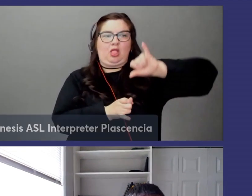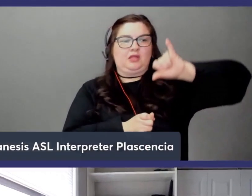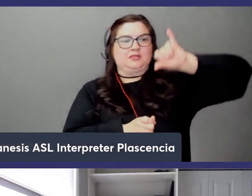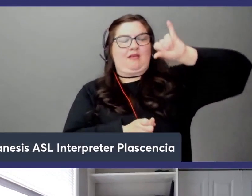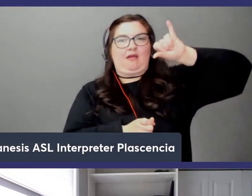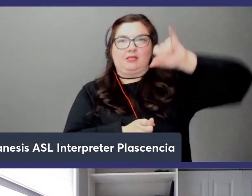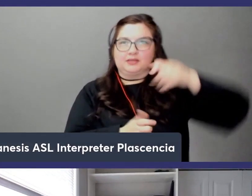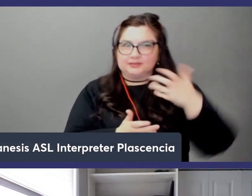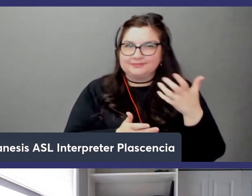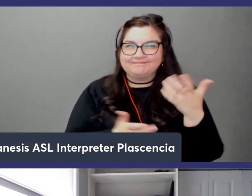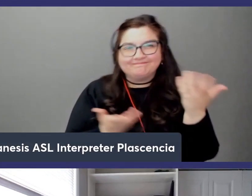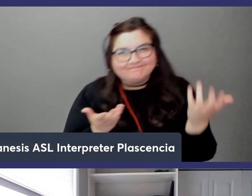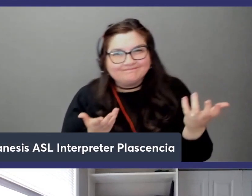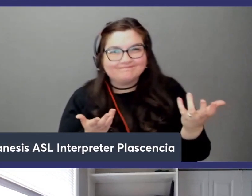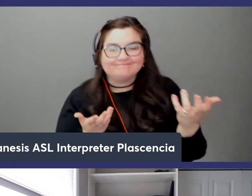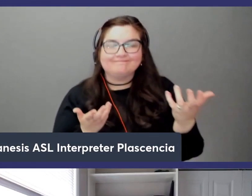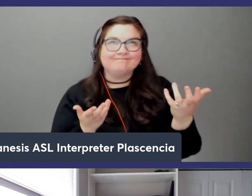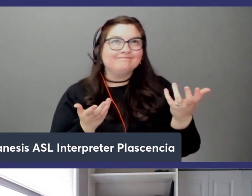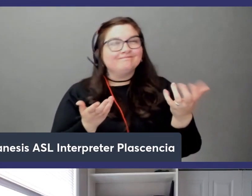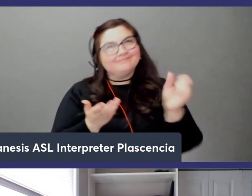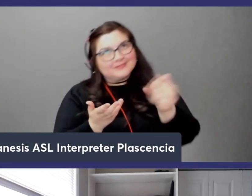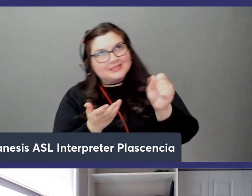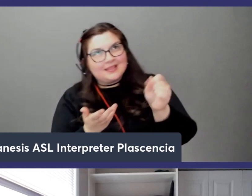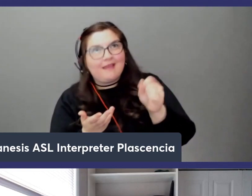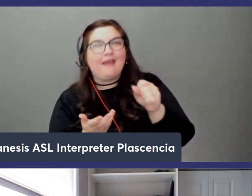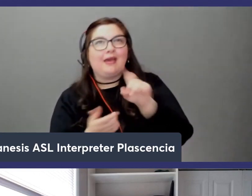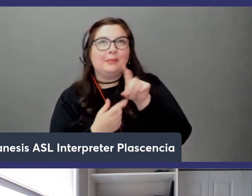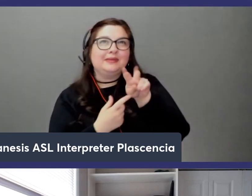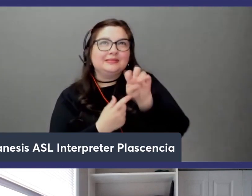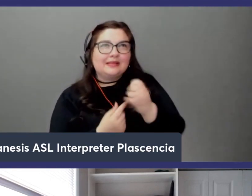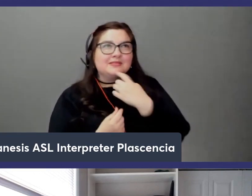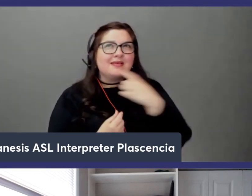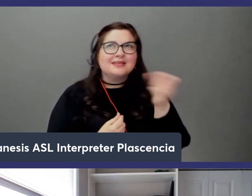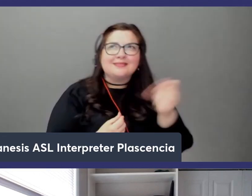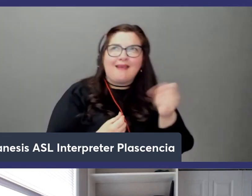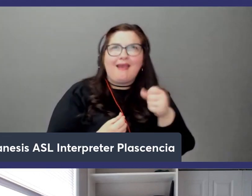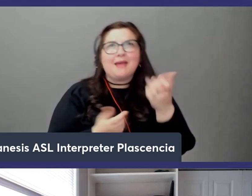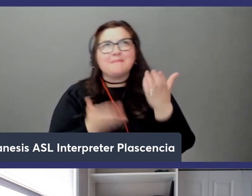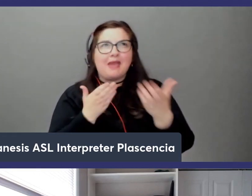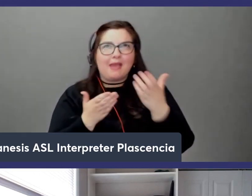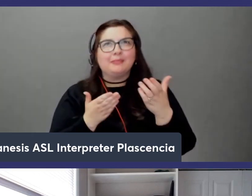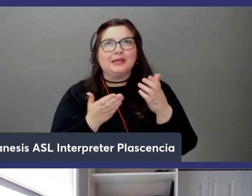I mean, there's lots of scenarios where you may want to vertically scale that. So Neptune is an instant based database